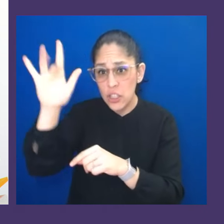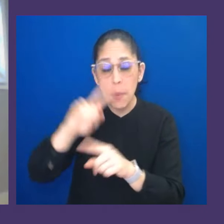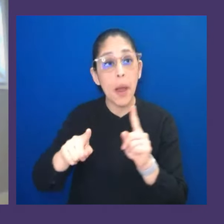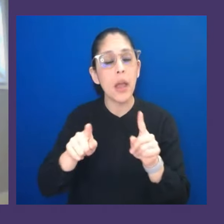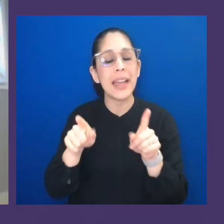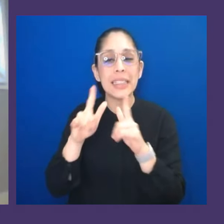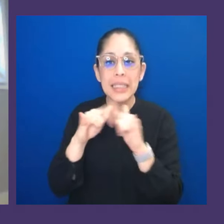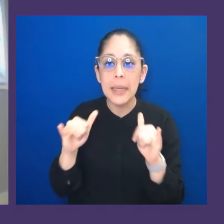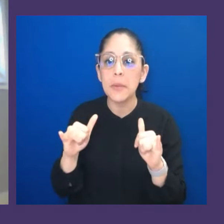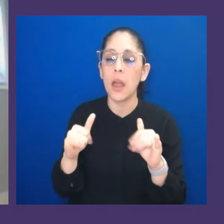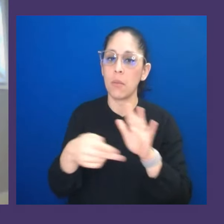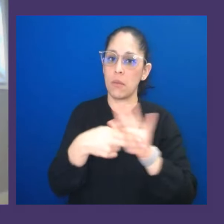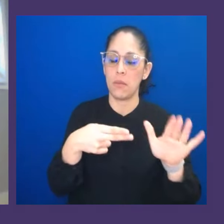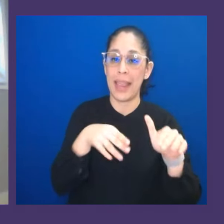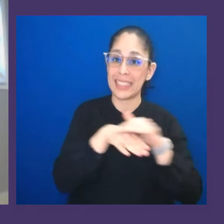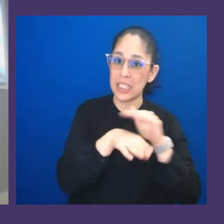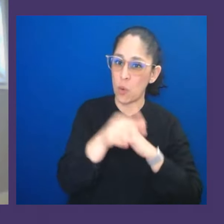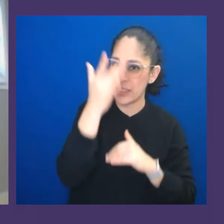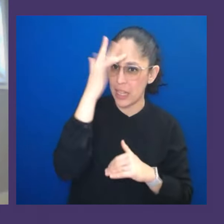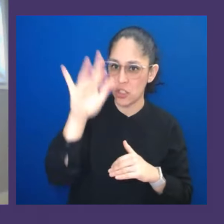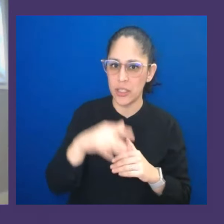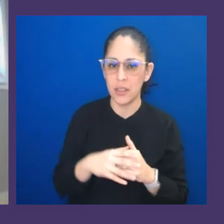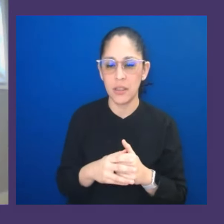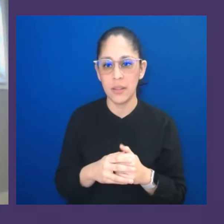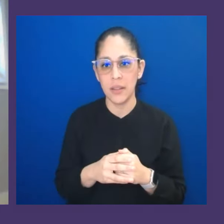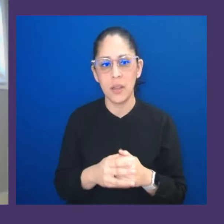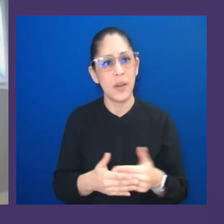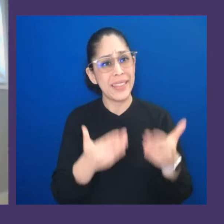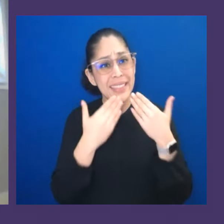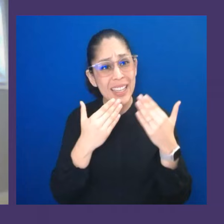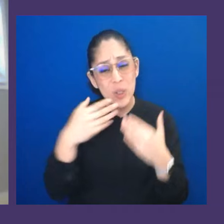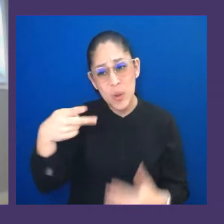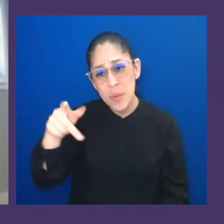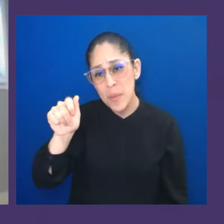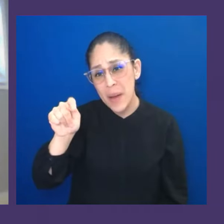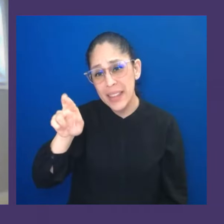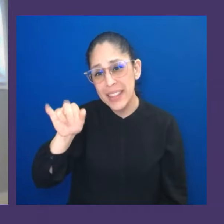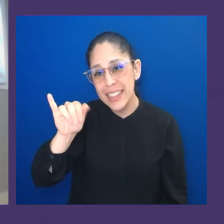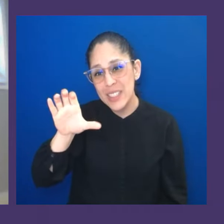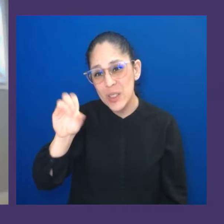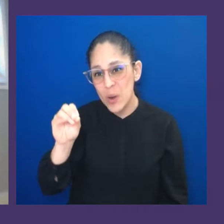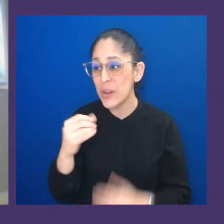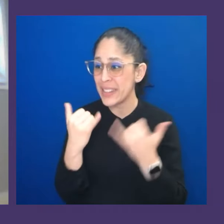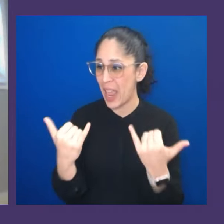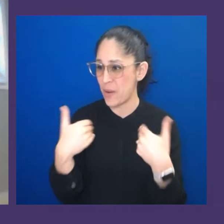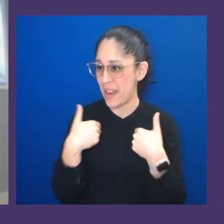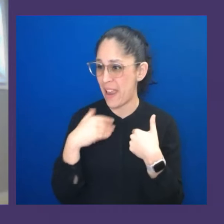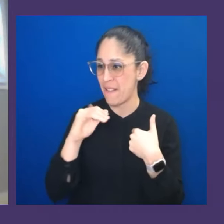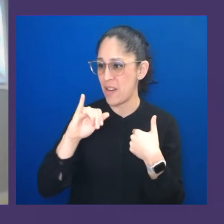Anne Taylor: Thank you very much, Patricio. Now we have John Vicondoa.